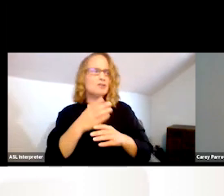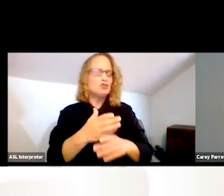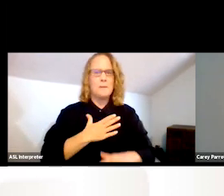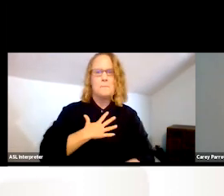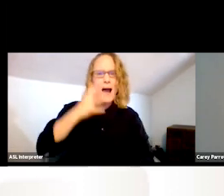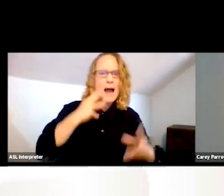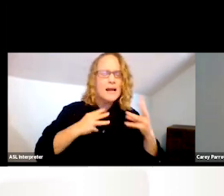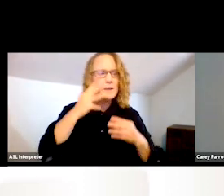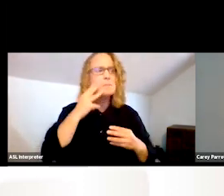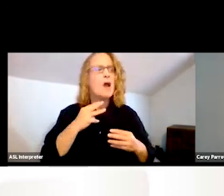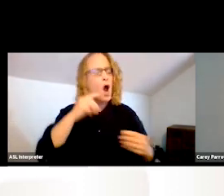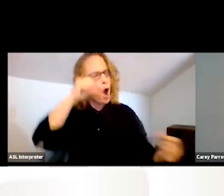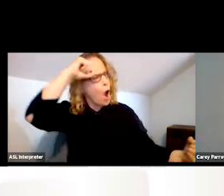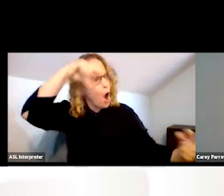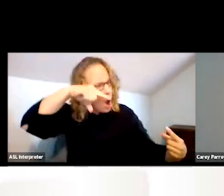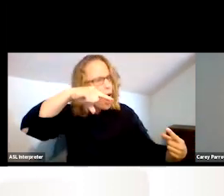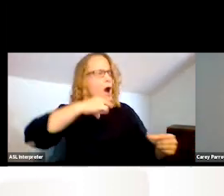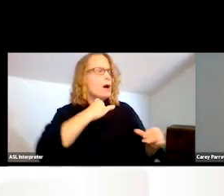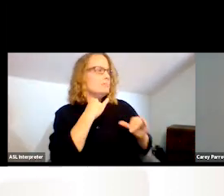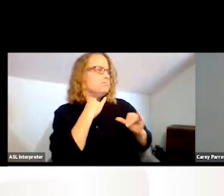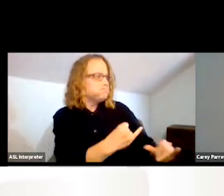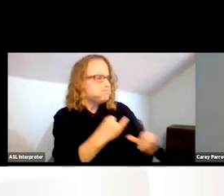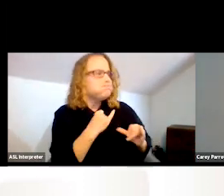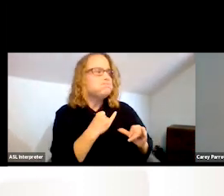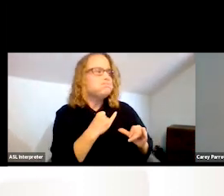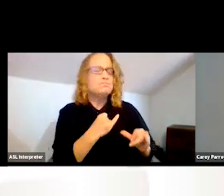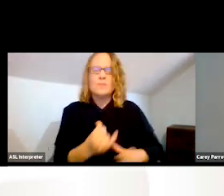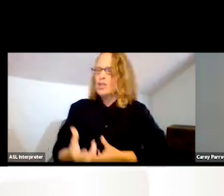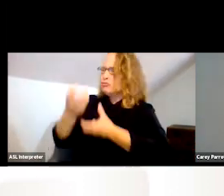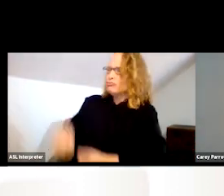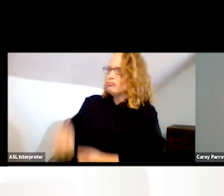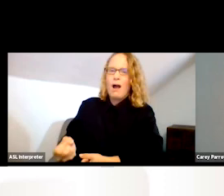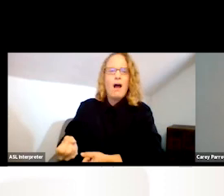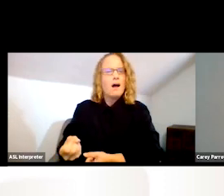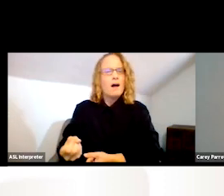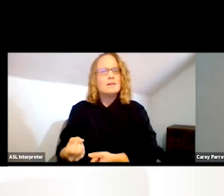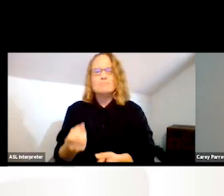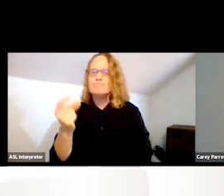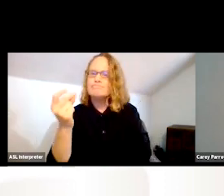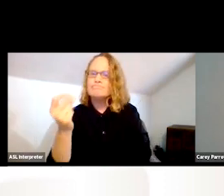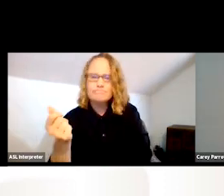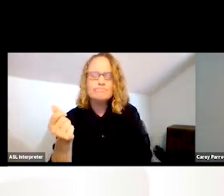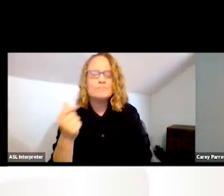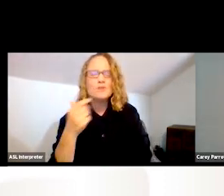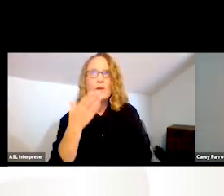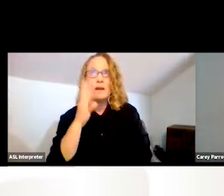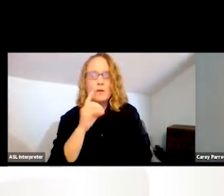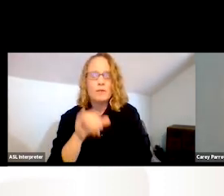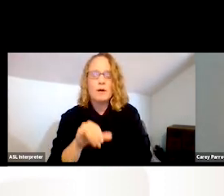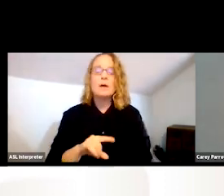into what that person maybe experiencing at the time and being able to speak a different kind of language